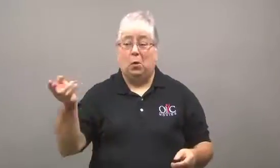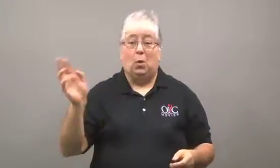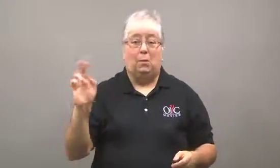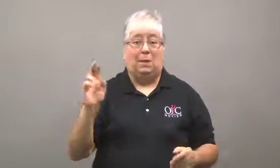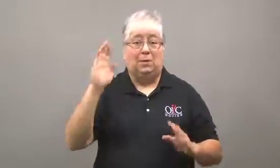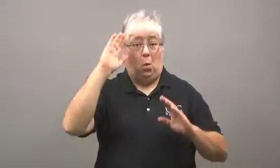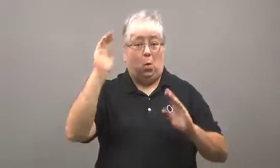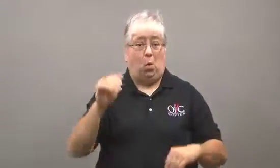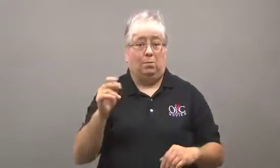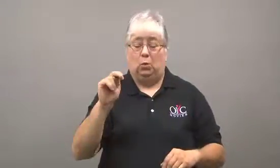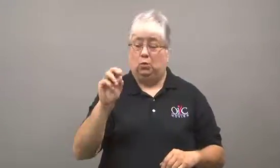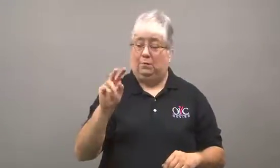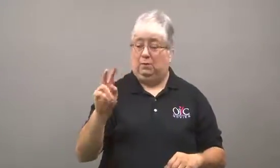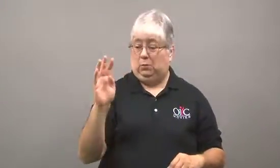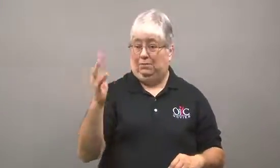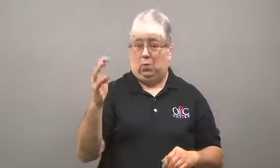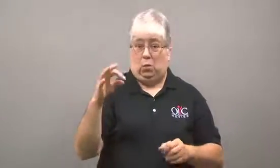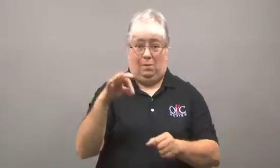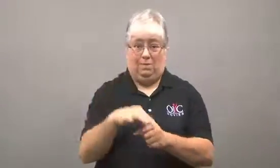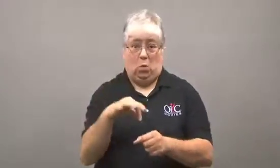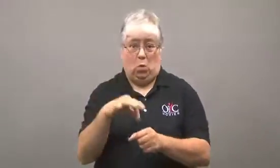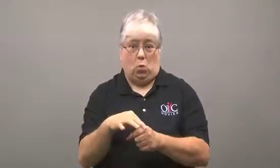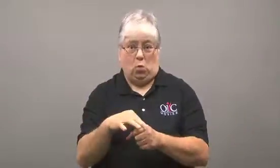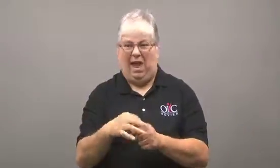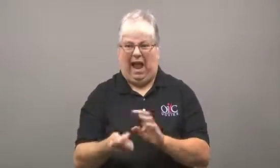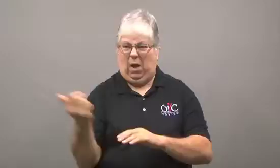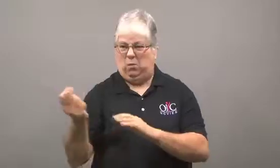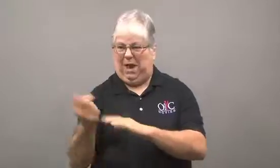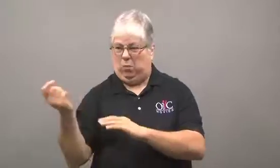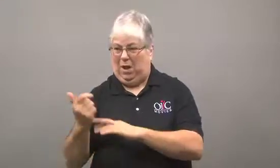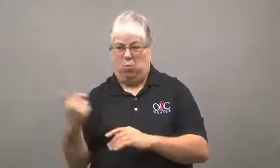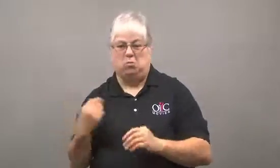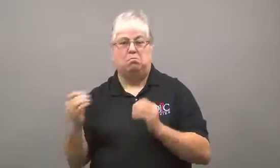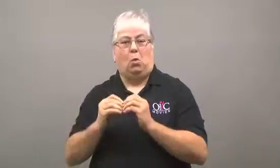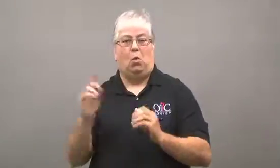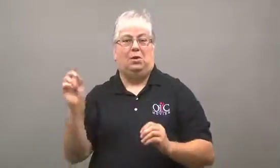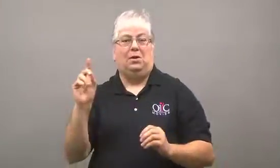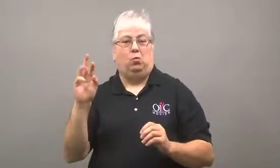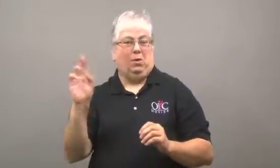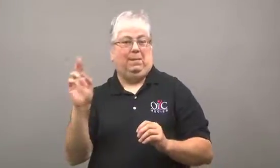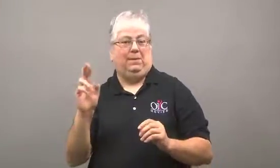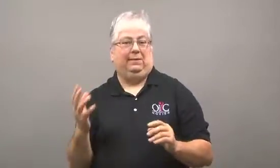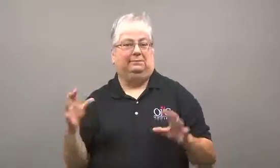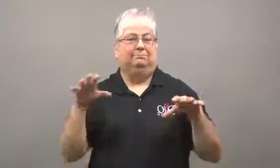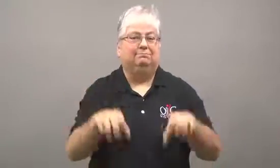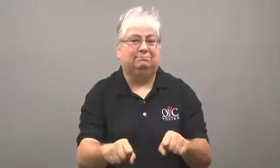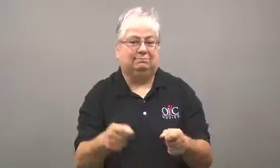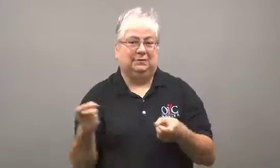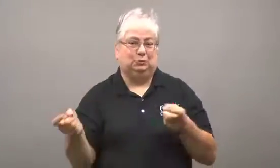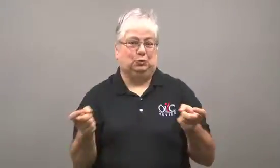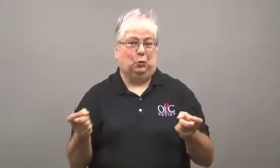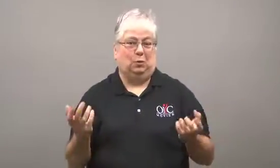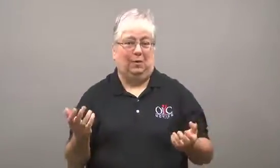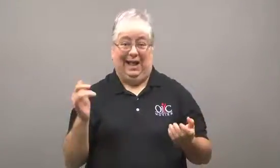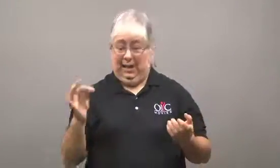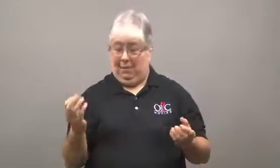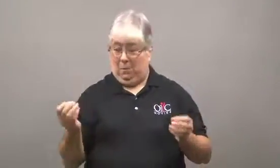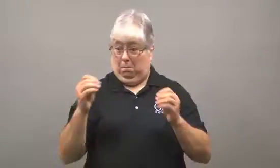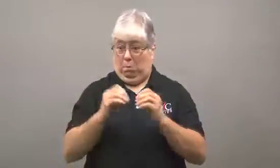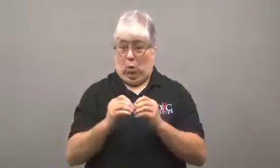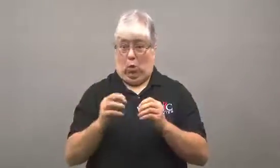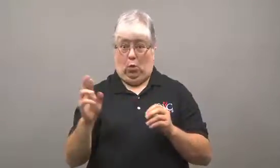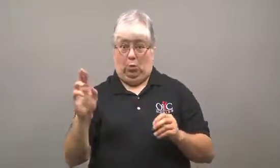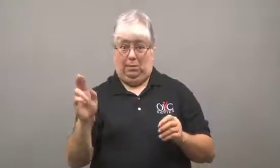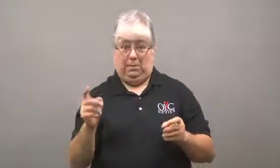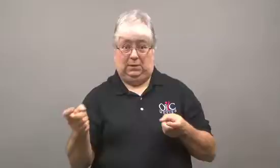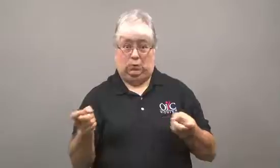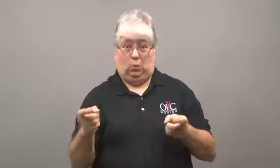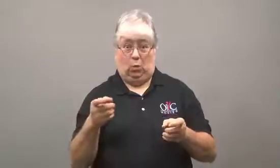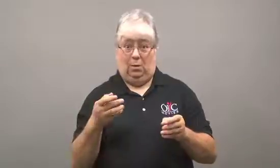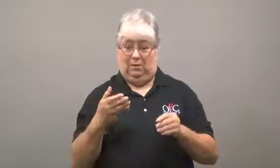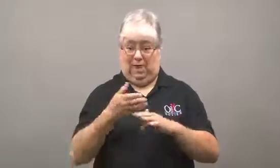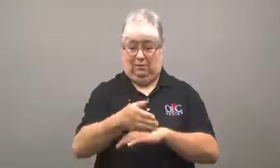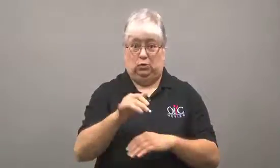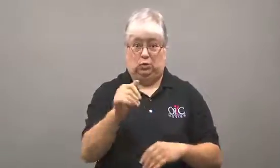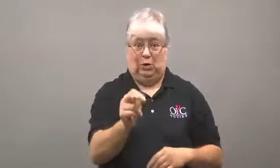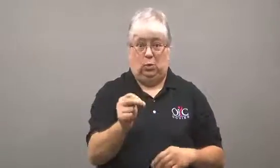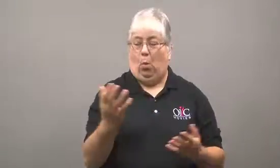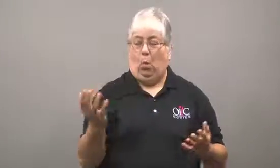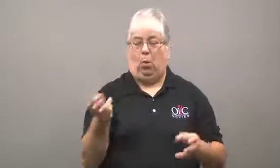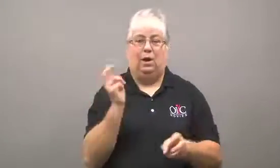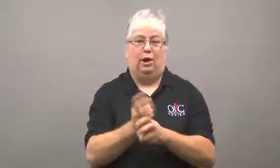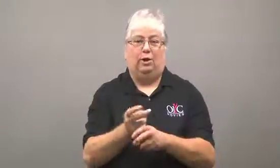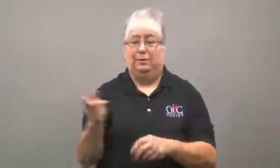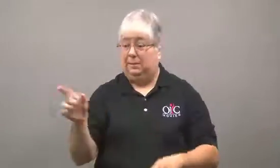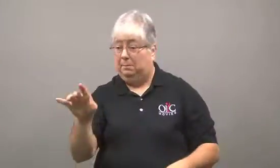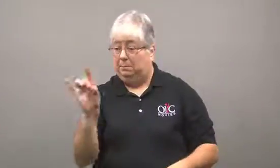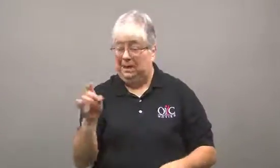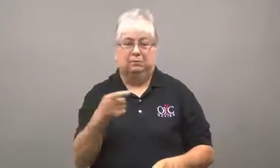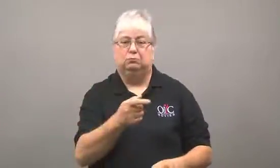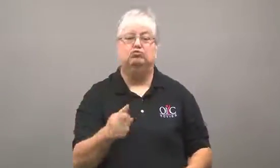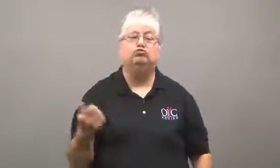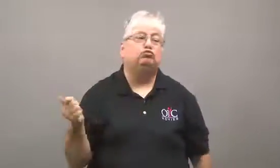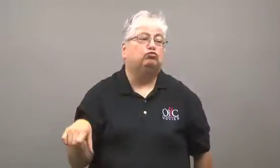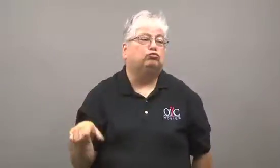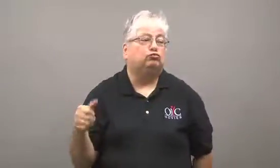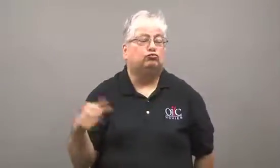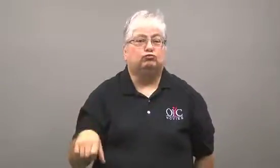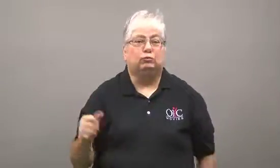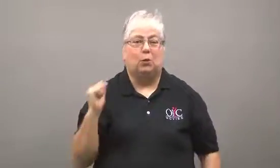The Republicans hope to wrest that control away in the November 4 elections.